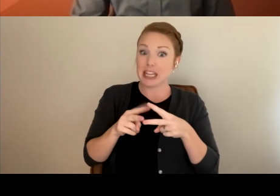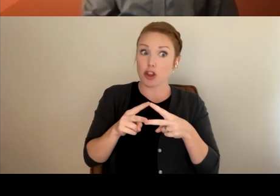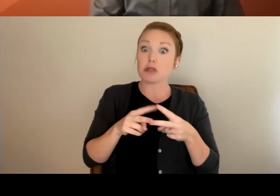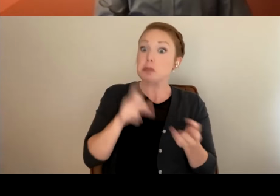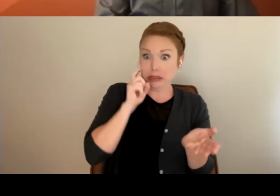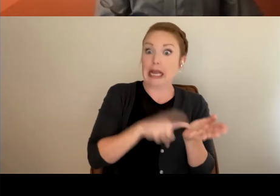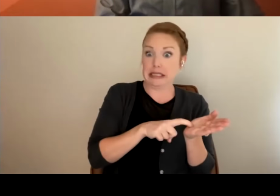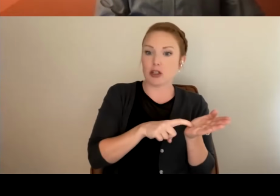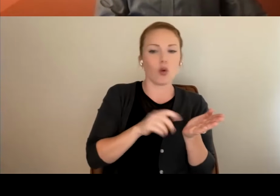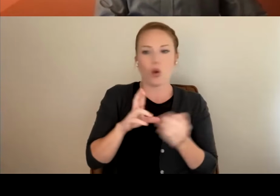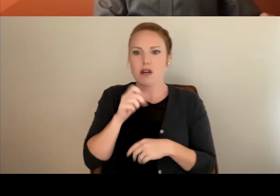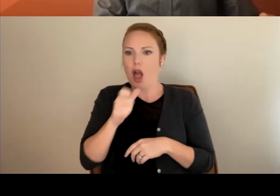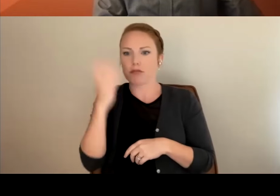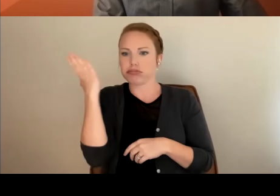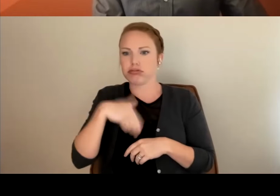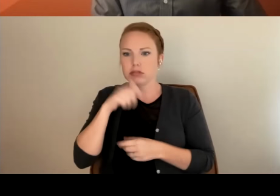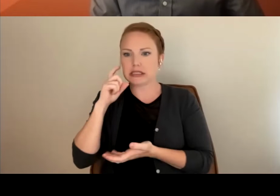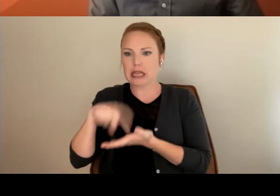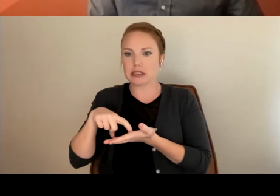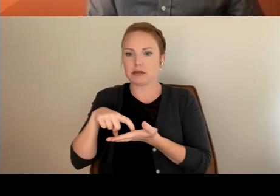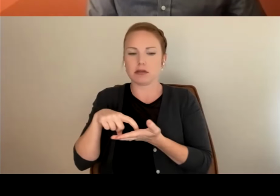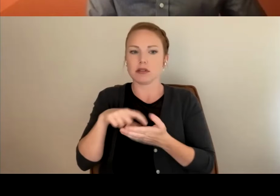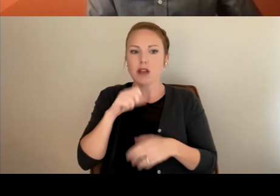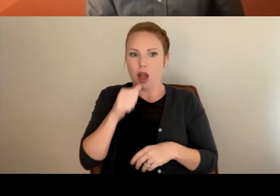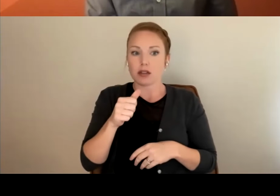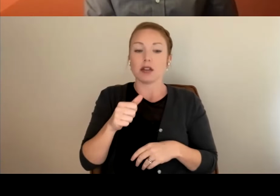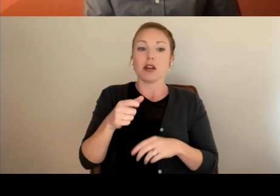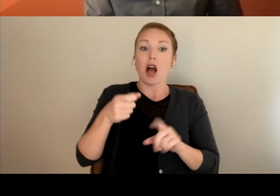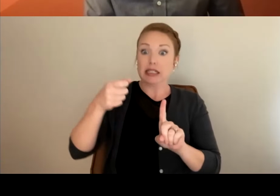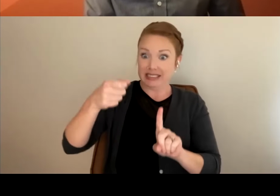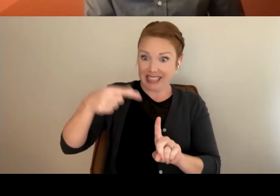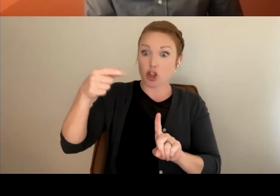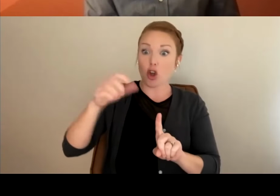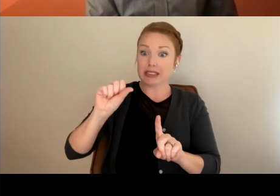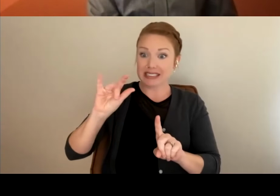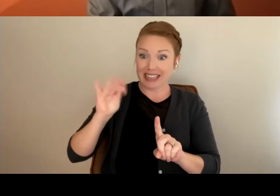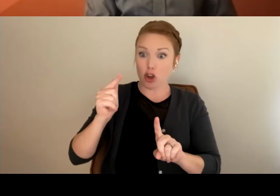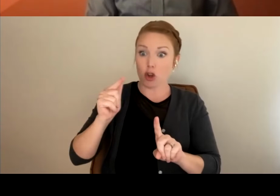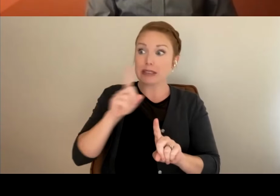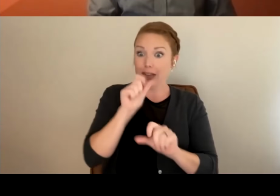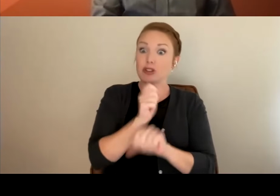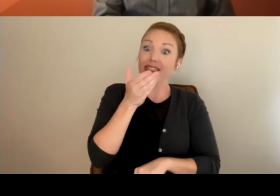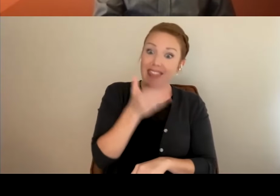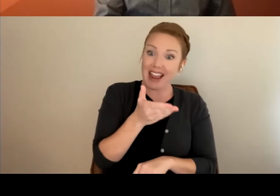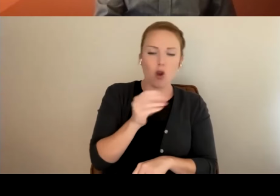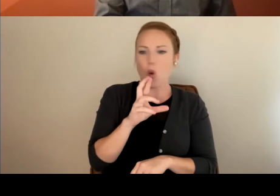all right. And a signal was actually present or it was not present, all right. So this